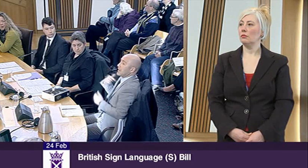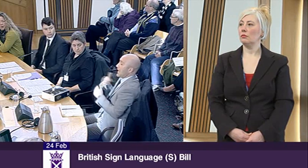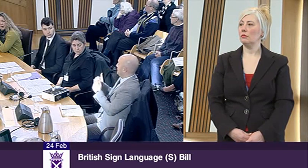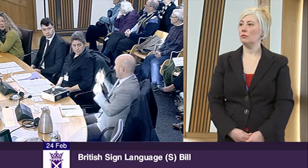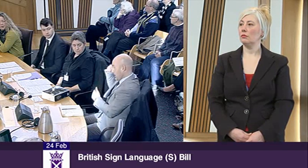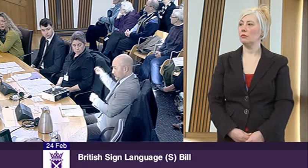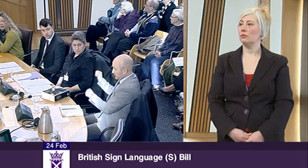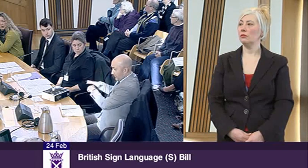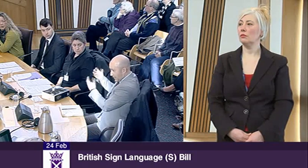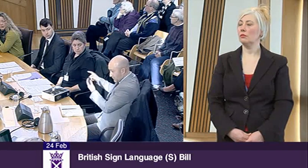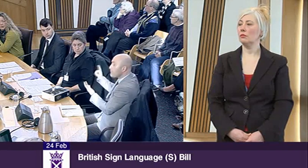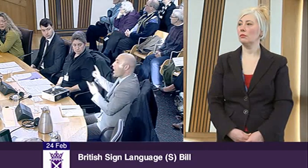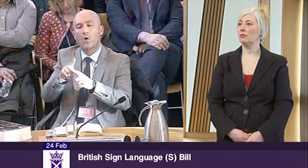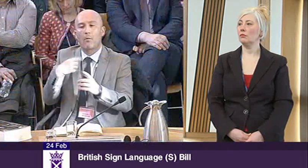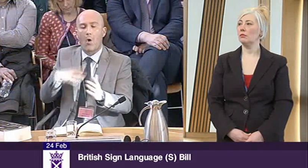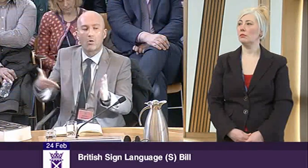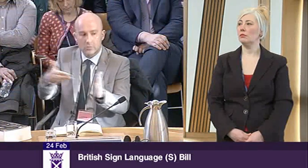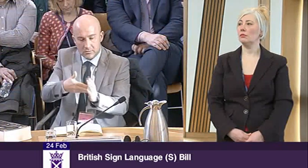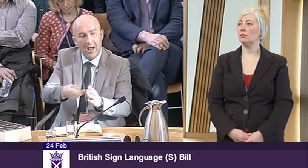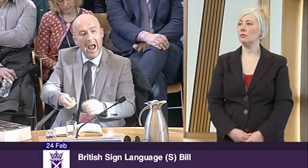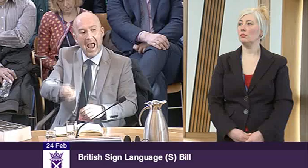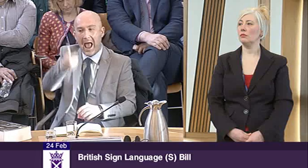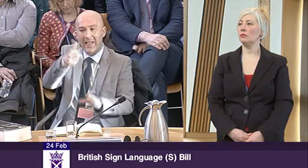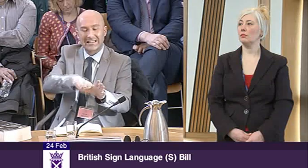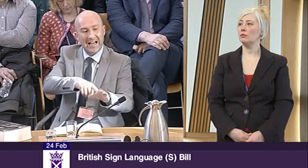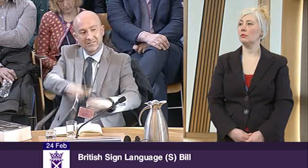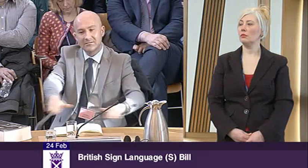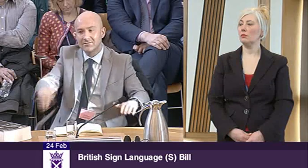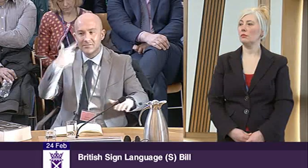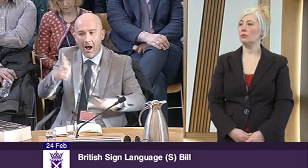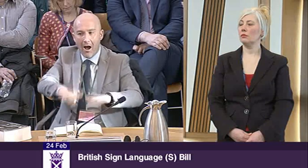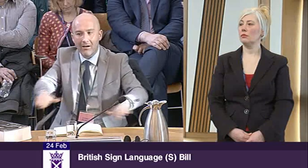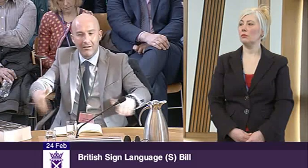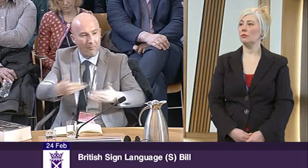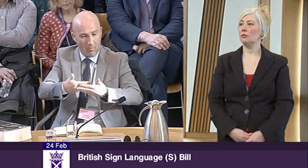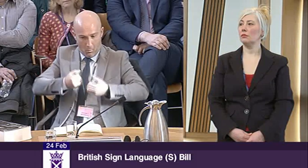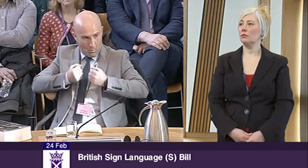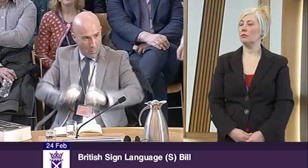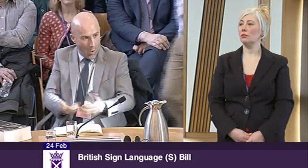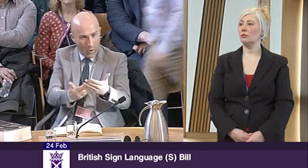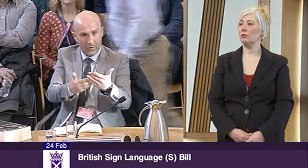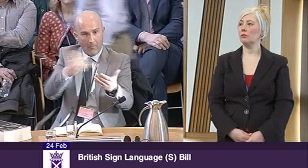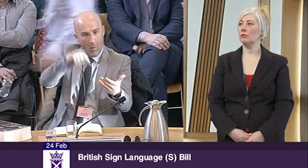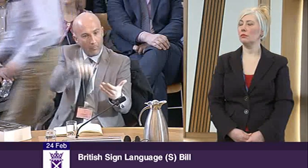Frankie McLean: I totally agree with what Avril Hepner has just said, but I would add